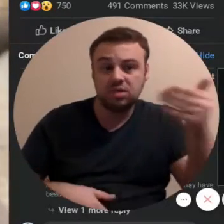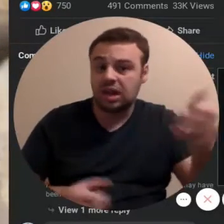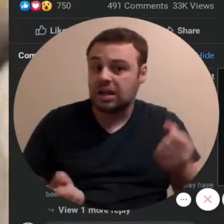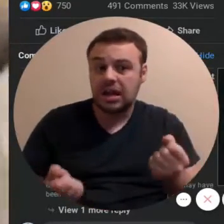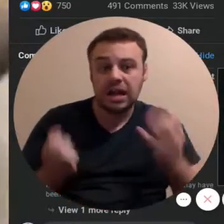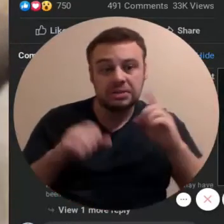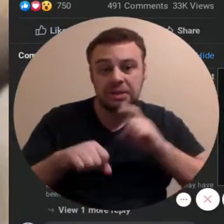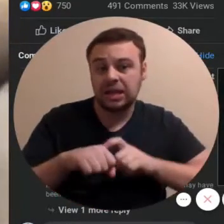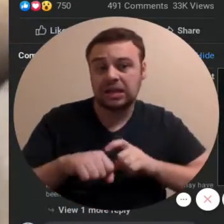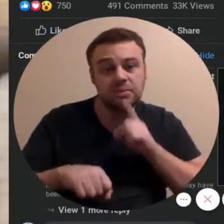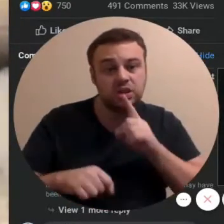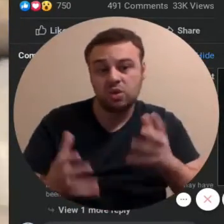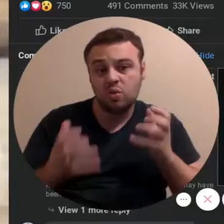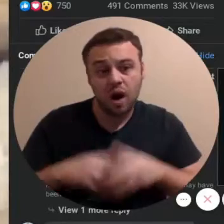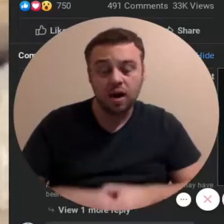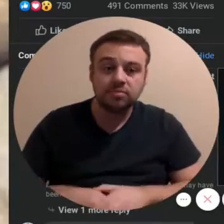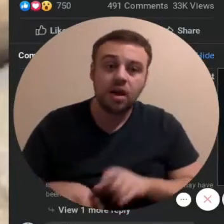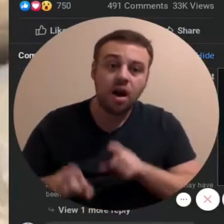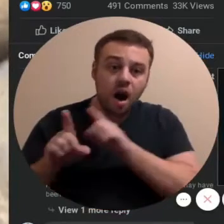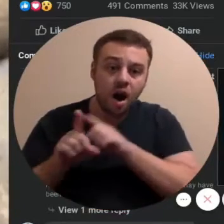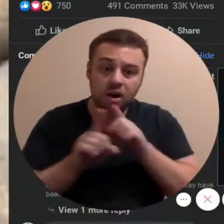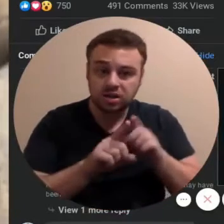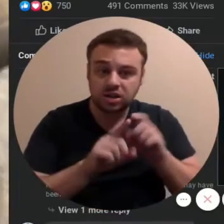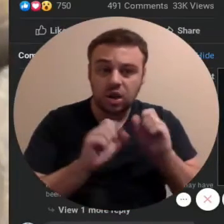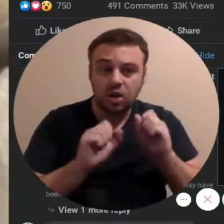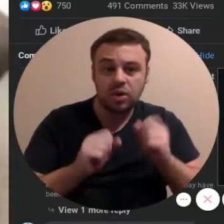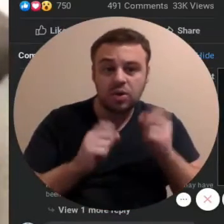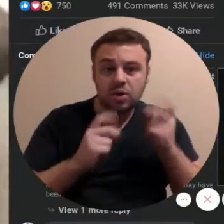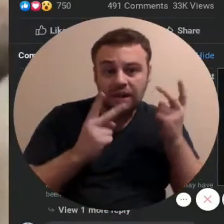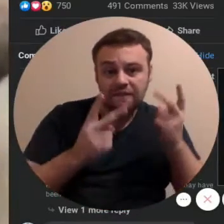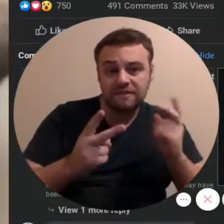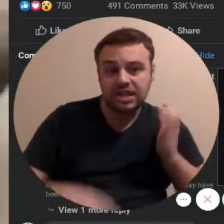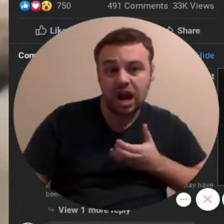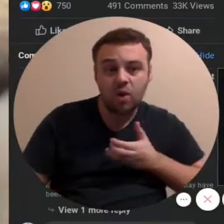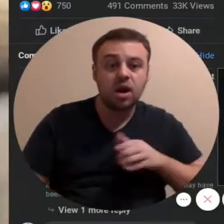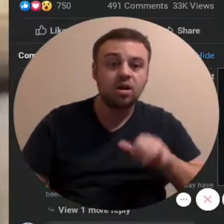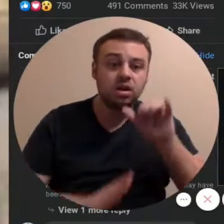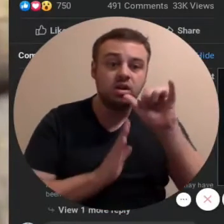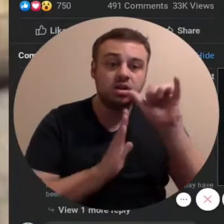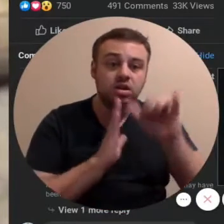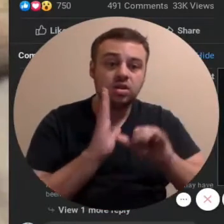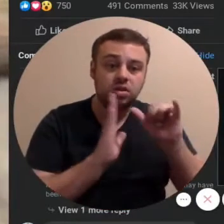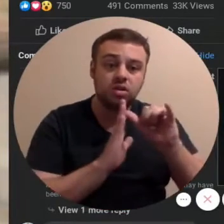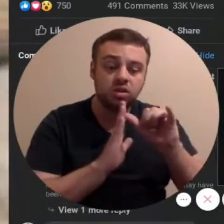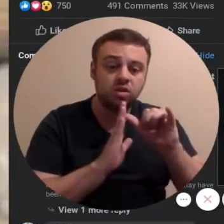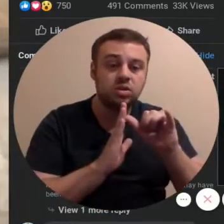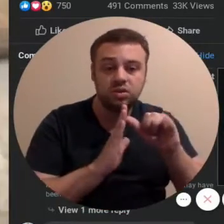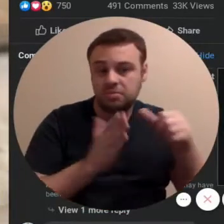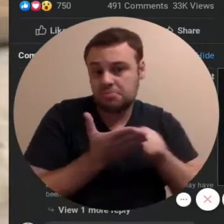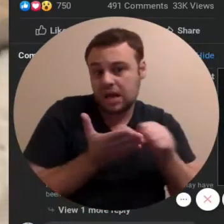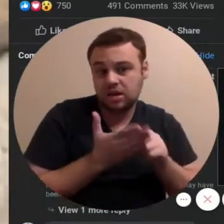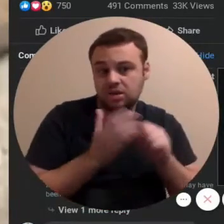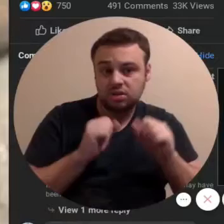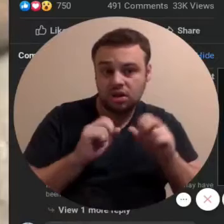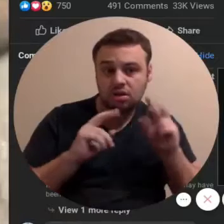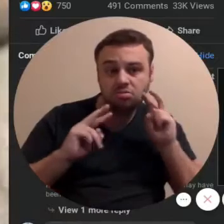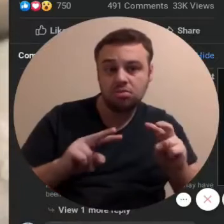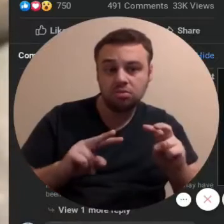YouTube page: Utah's Hogle Zoo. Now in the wild, they must be eating leaves and things like that?